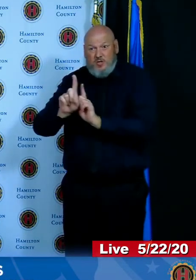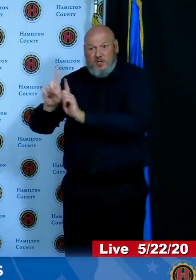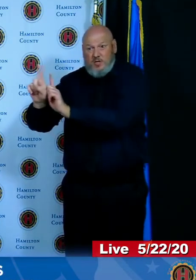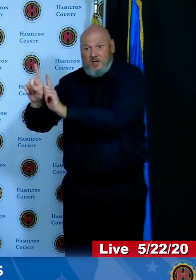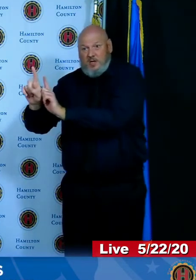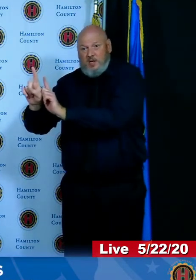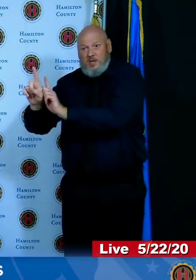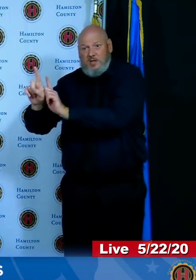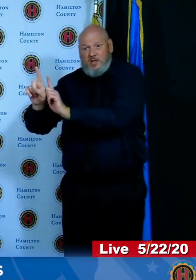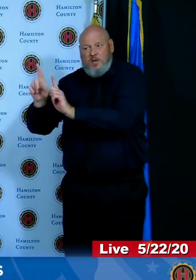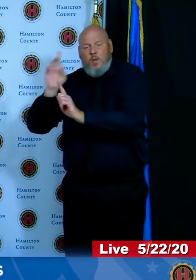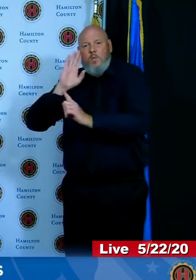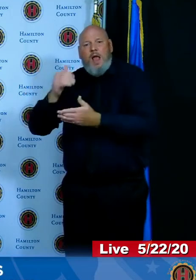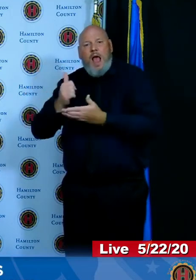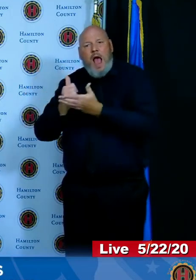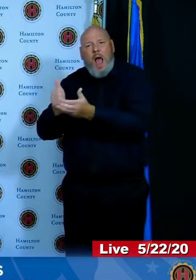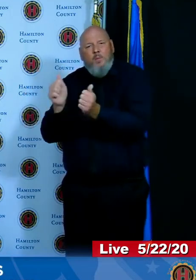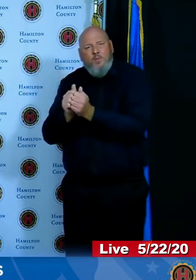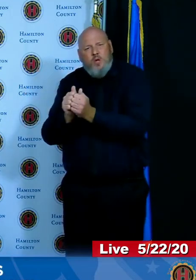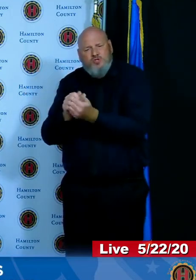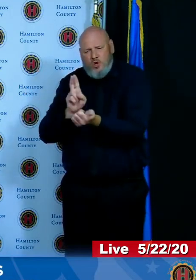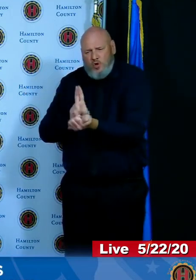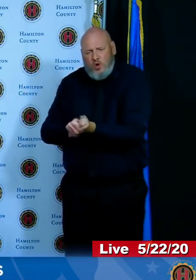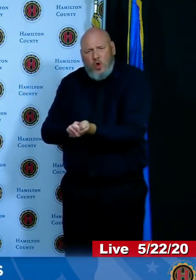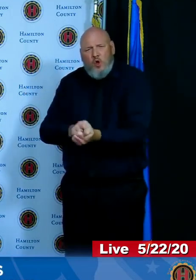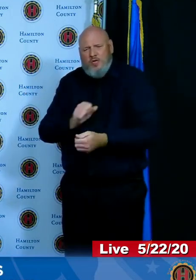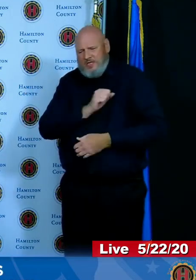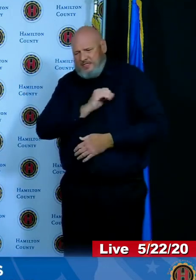are the guidelines for visitors of emergency department and hospitalized